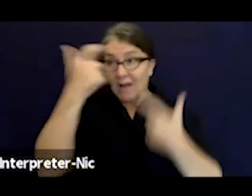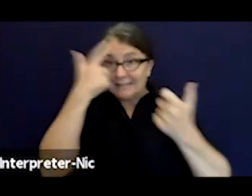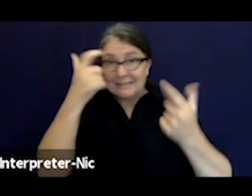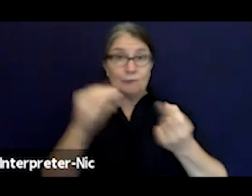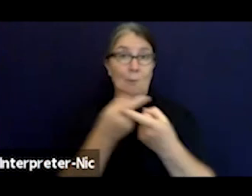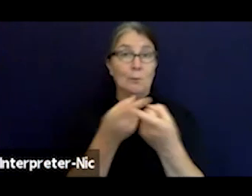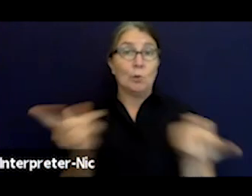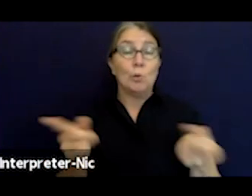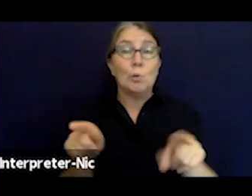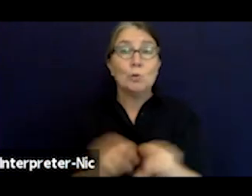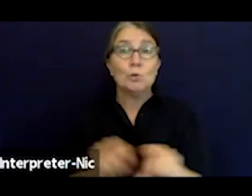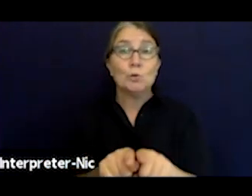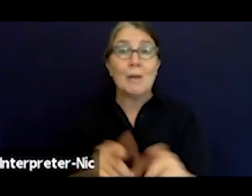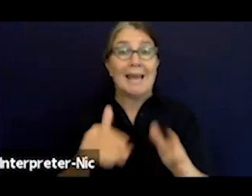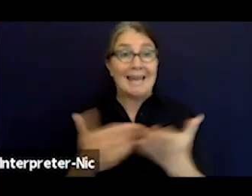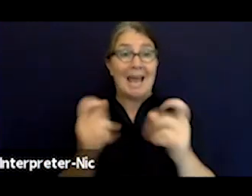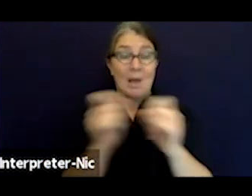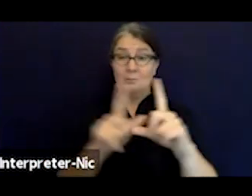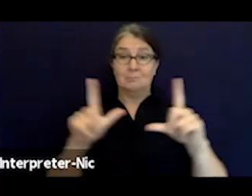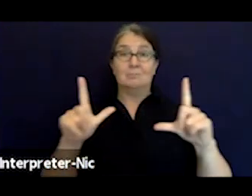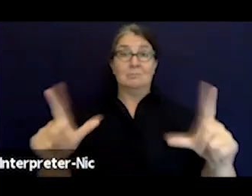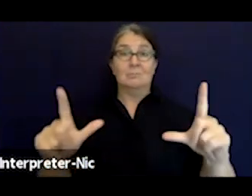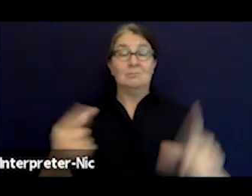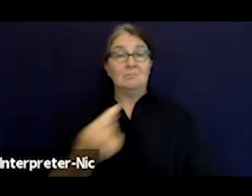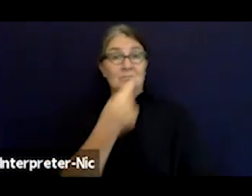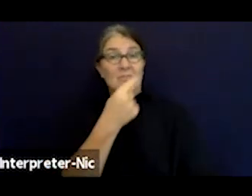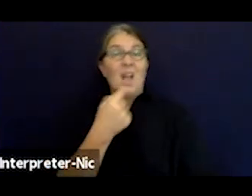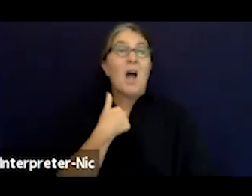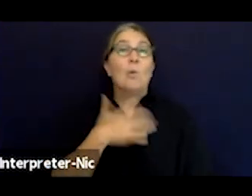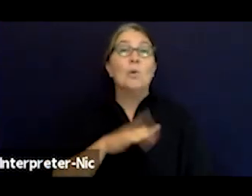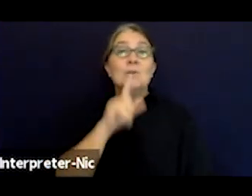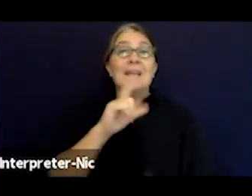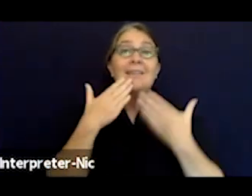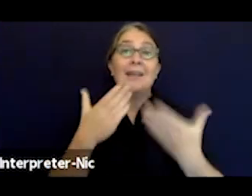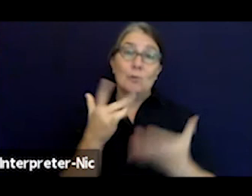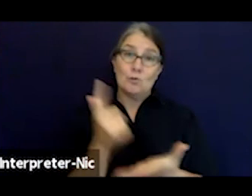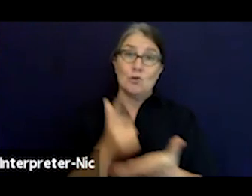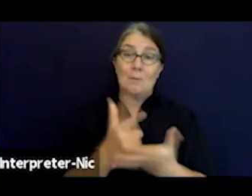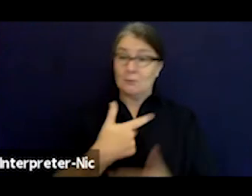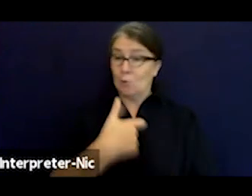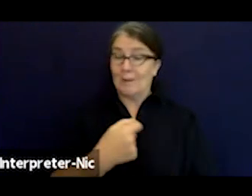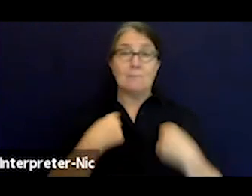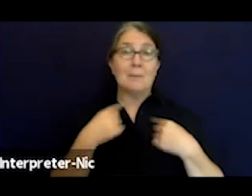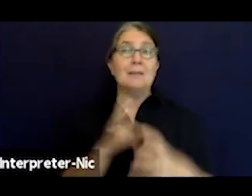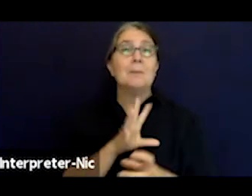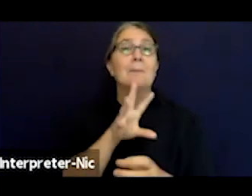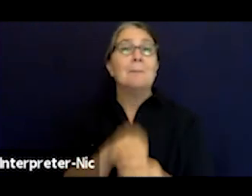On the screen now is the title slide again . I will say thank you so much for inviting me to be part of the virtual